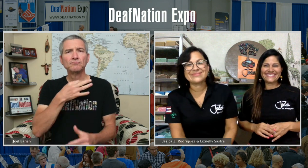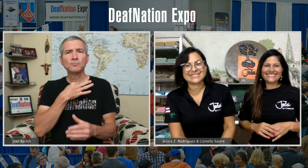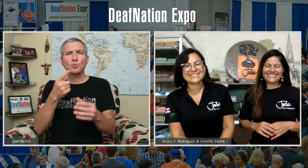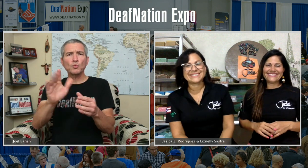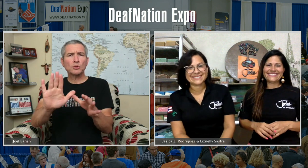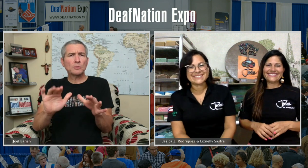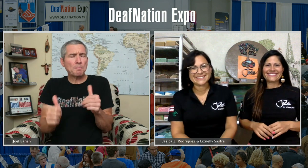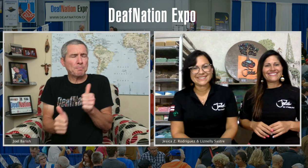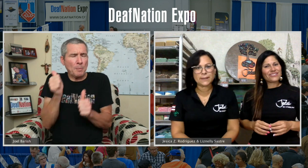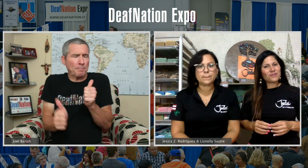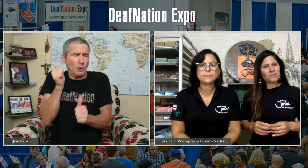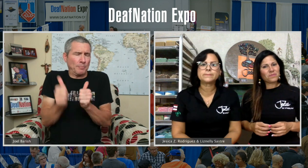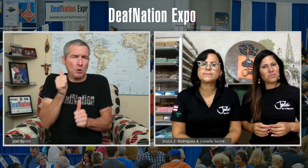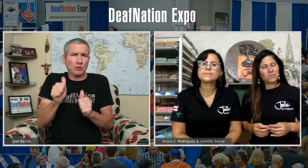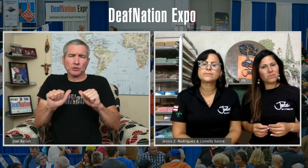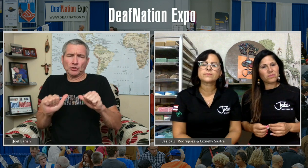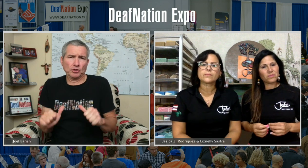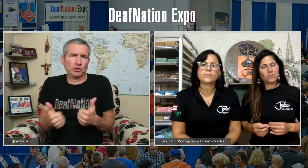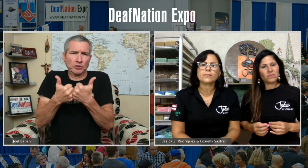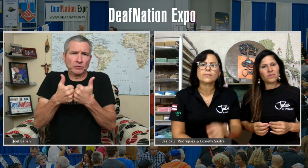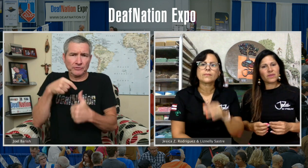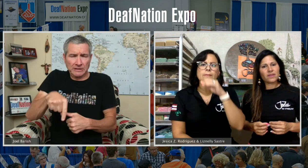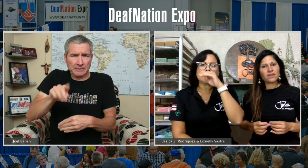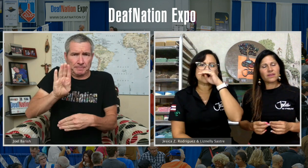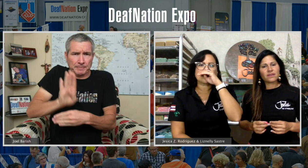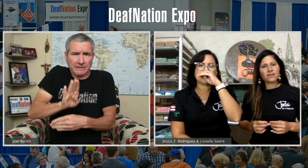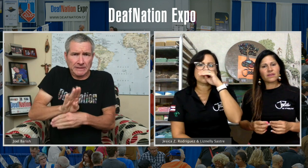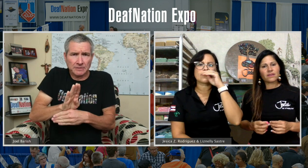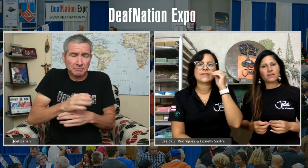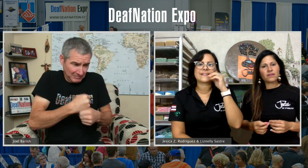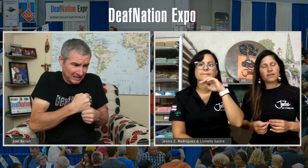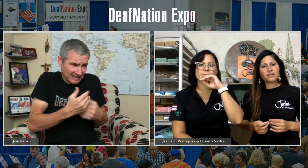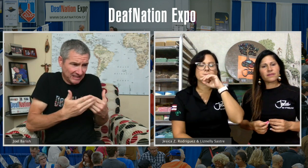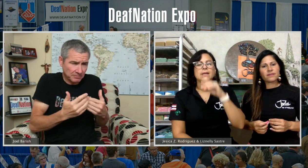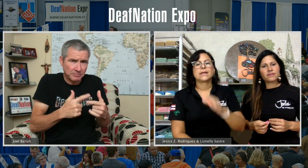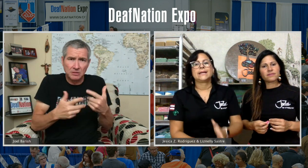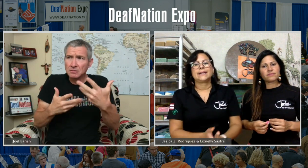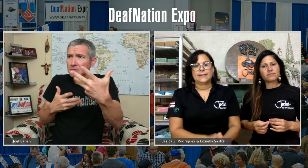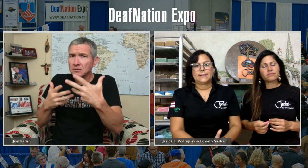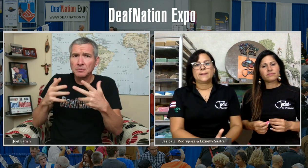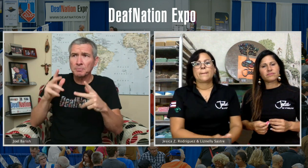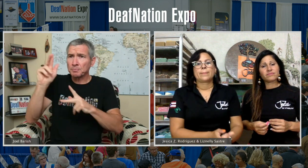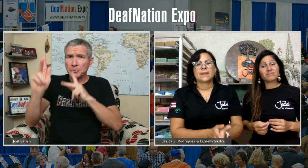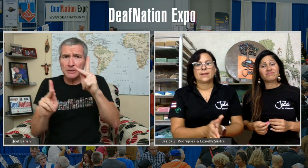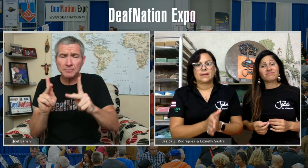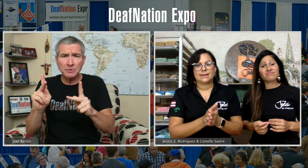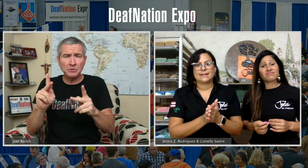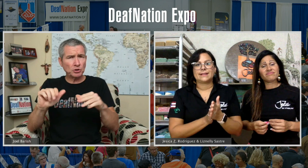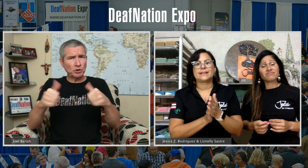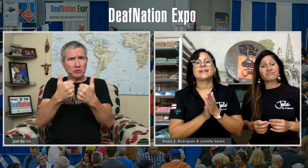I’m curious, what is the biggest challenge of this business? Making it, or selling it?